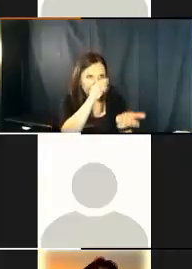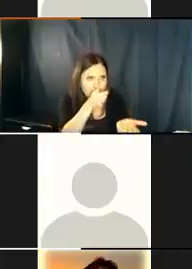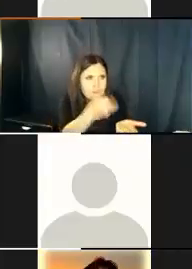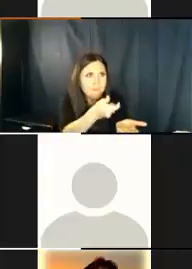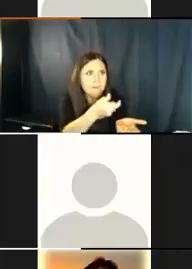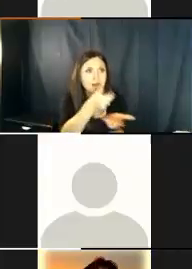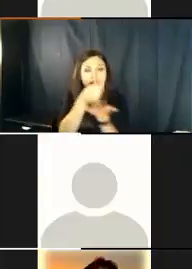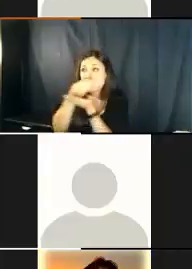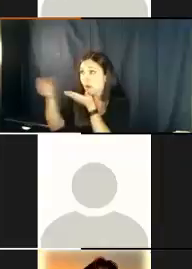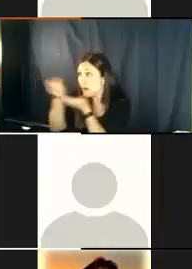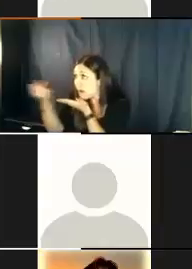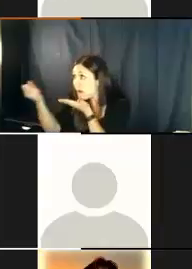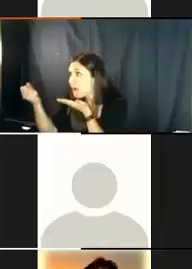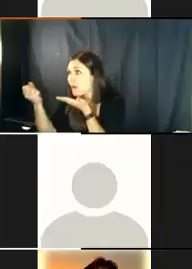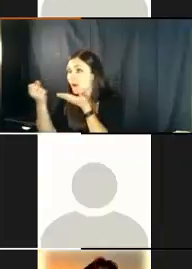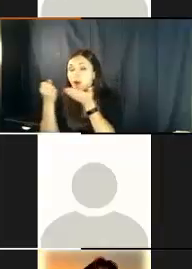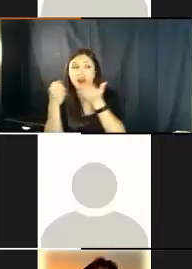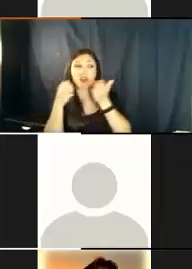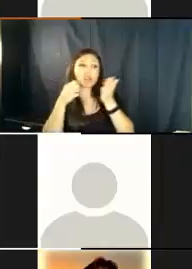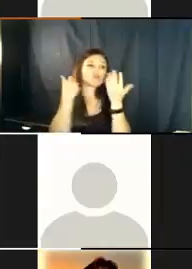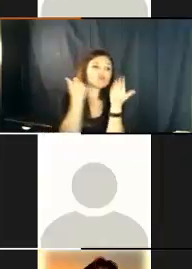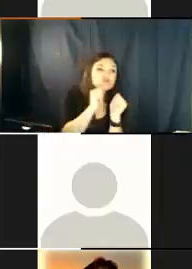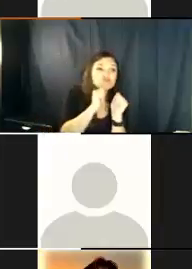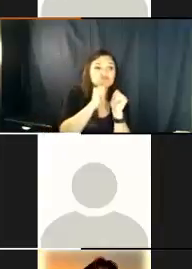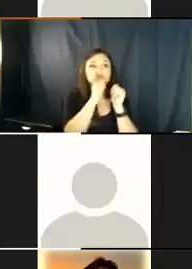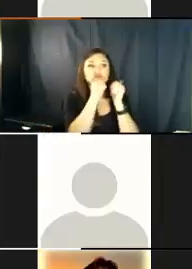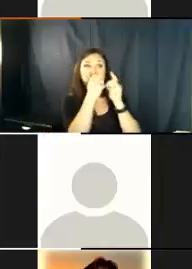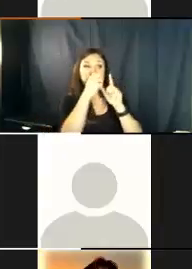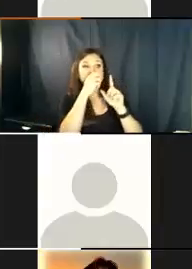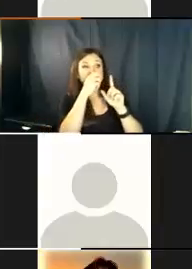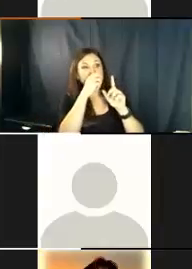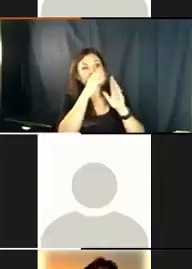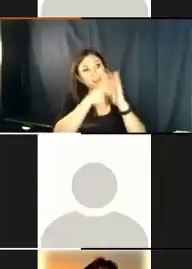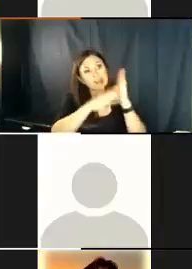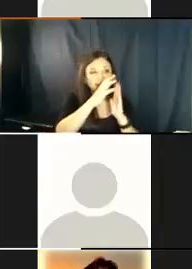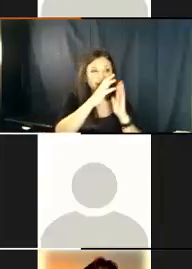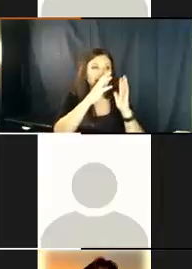It might turn out well the first time. It might be a disaster then I'm going to go get another piece of furniture and I'm going